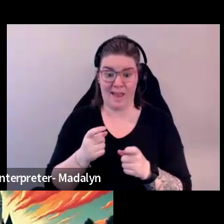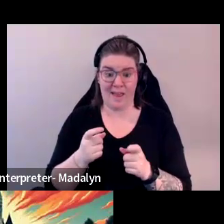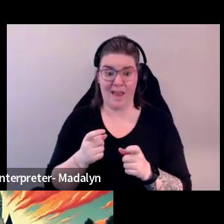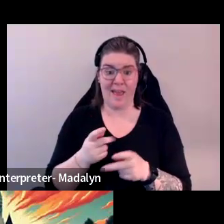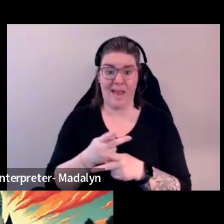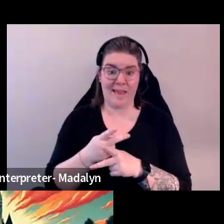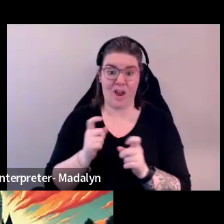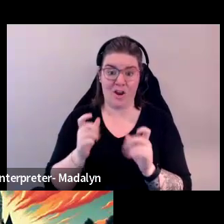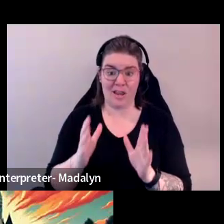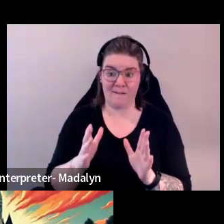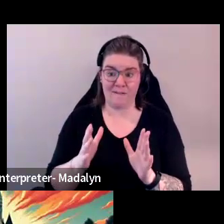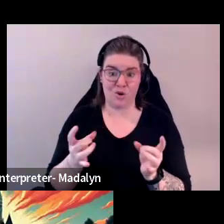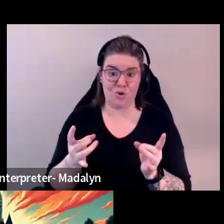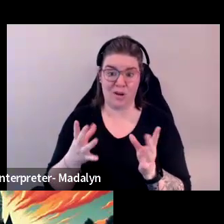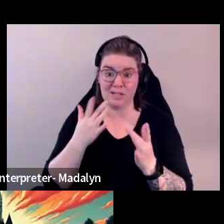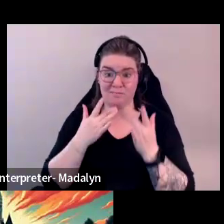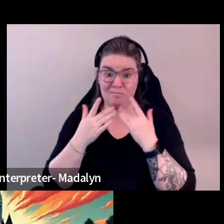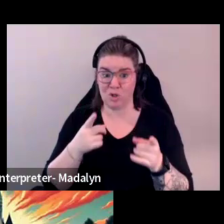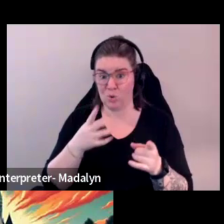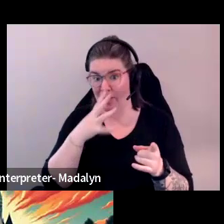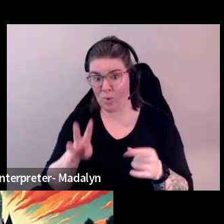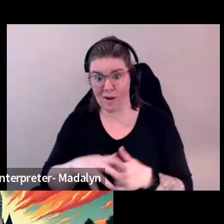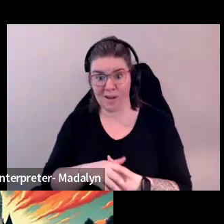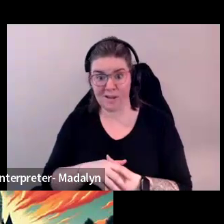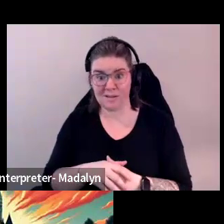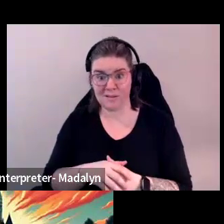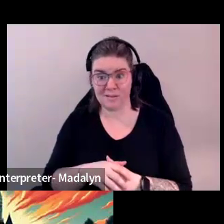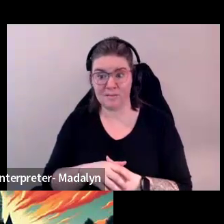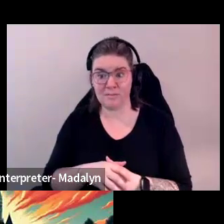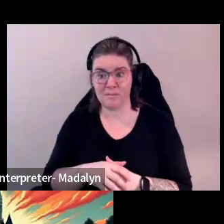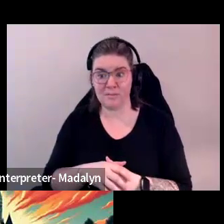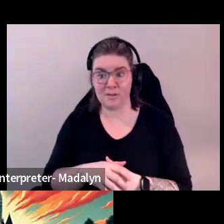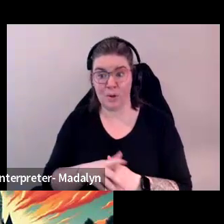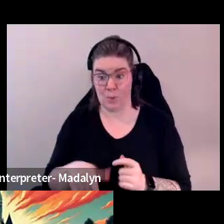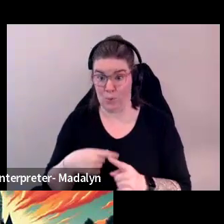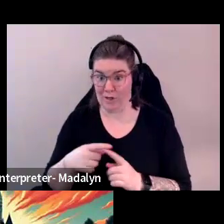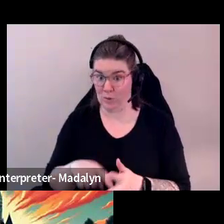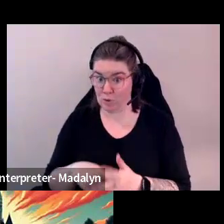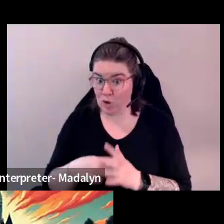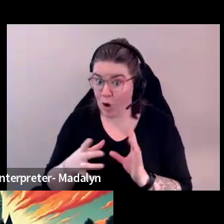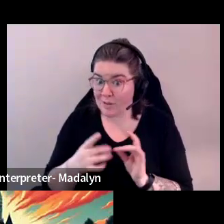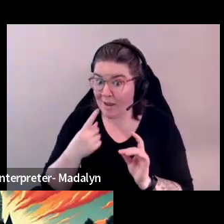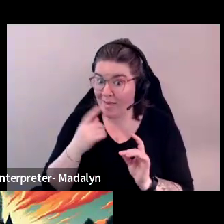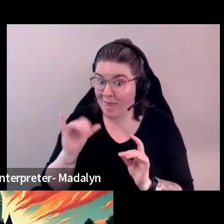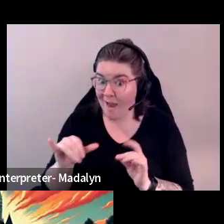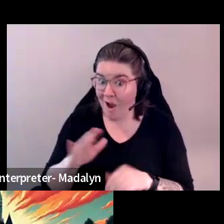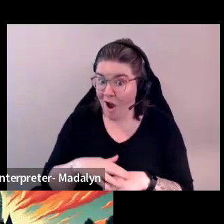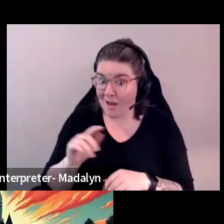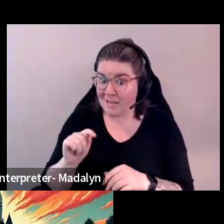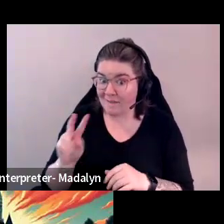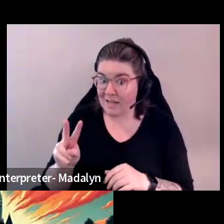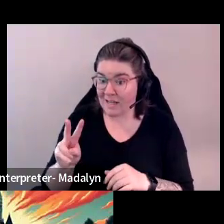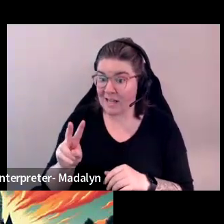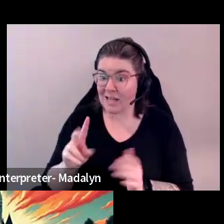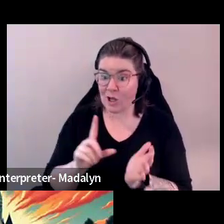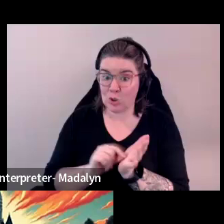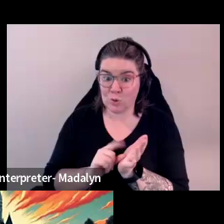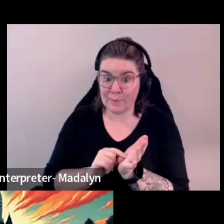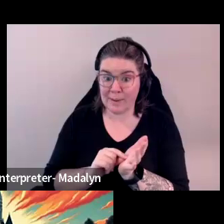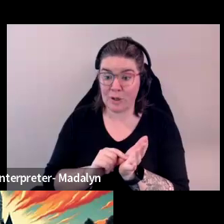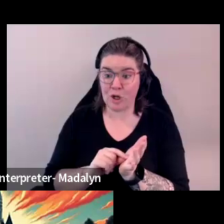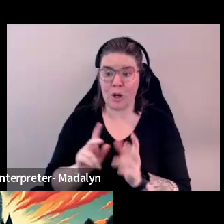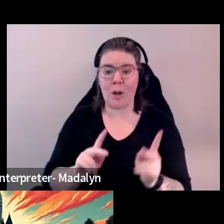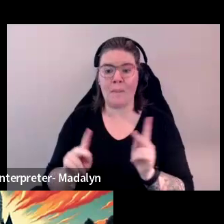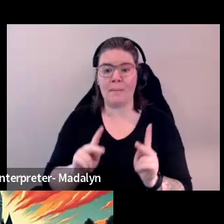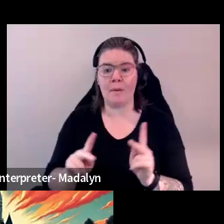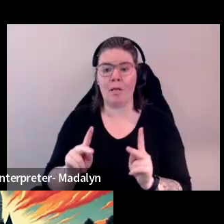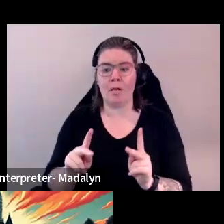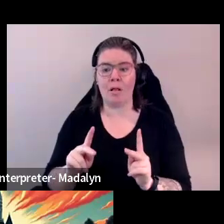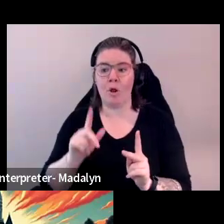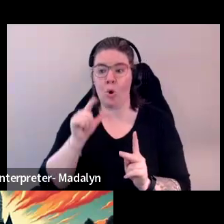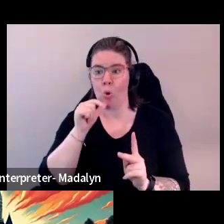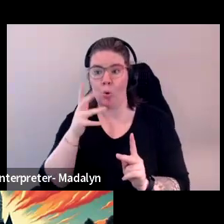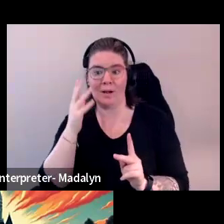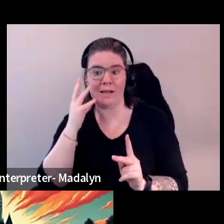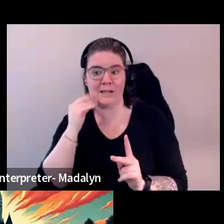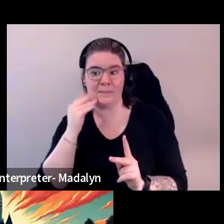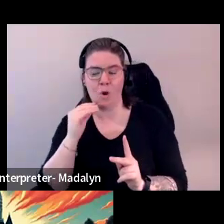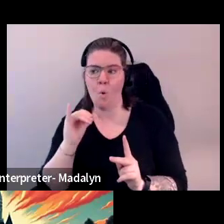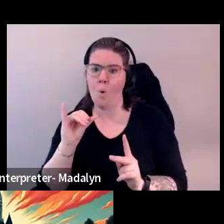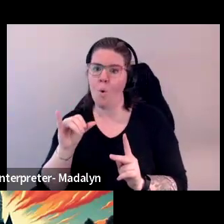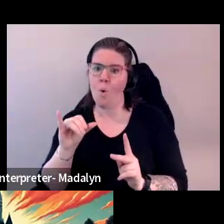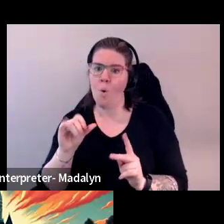Don Posh: and you seem to be ignoring it as if it doesn't exist. And when you start saying that on the TV in the newspaper, people that are experiencing it are gonna come to your side